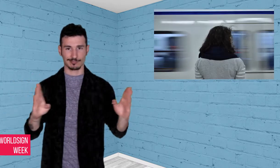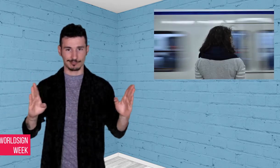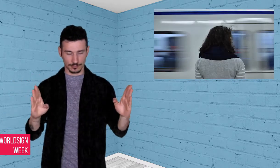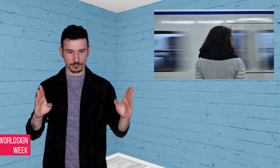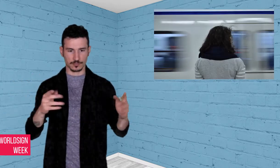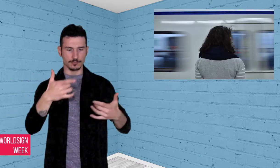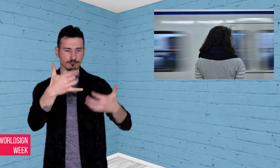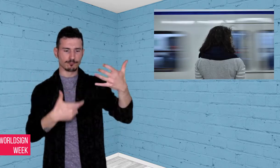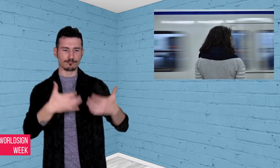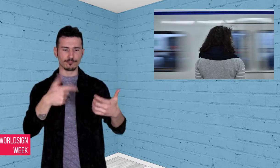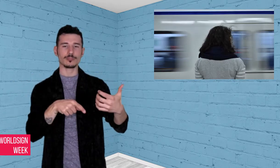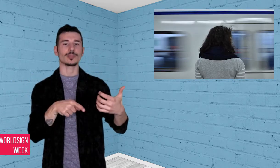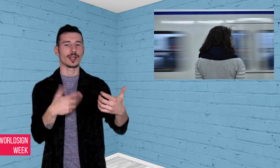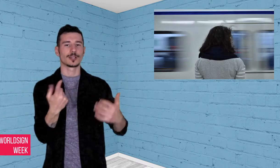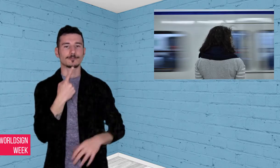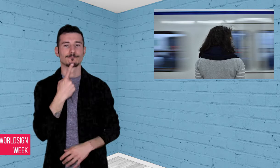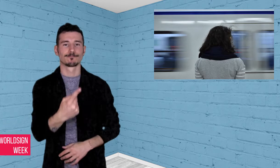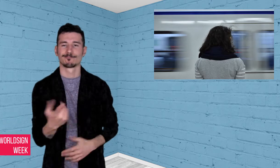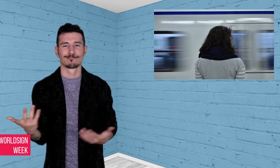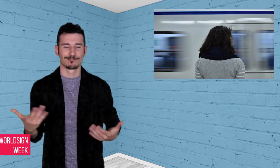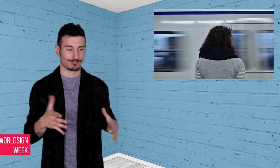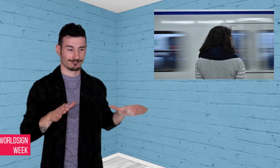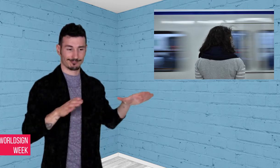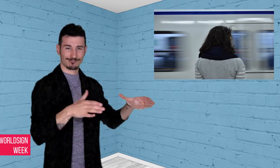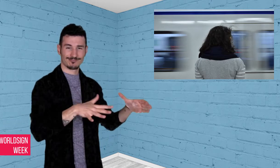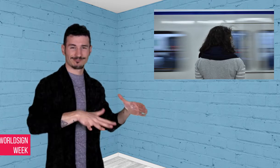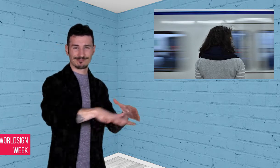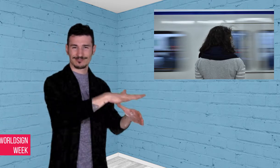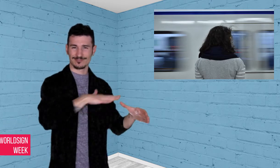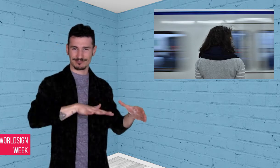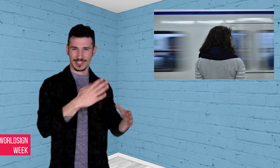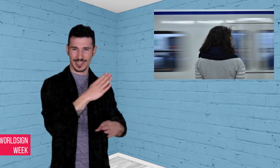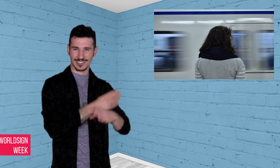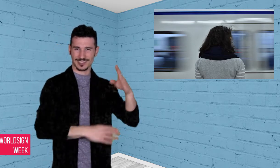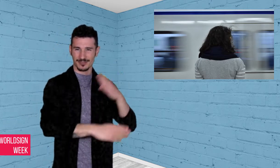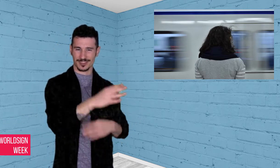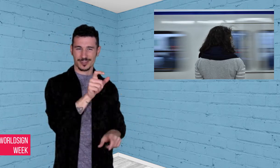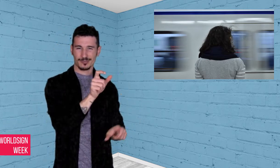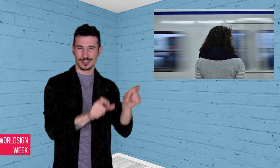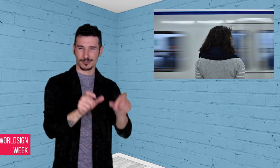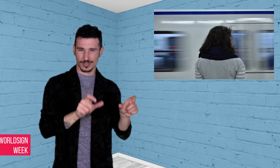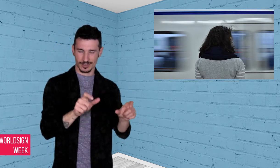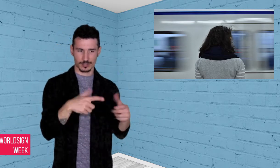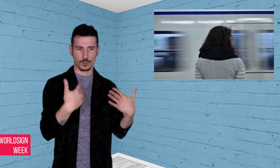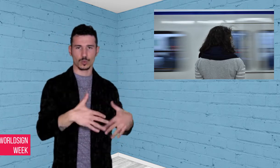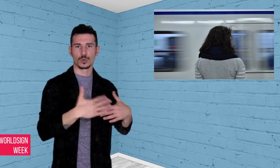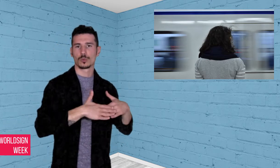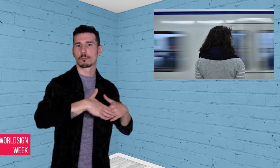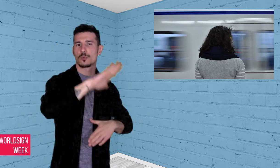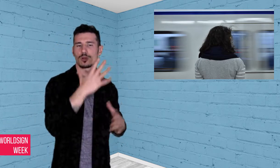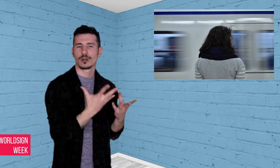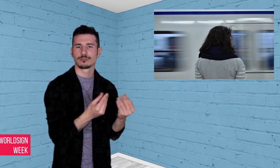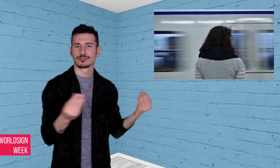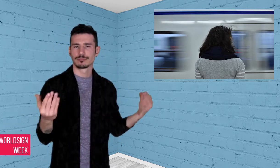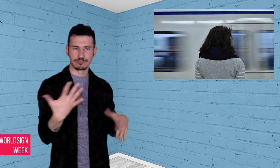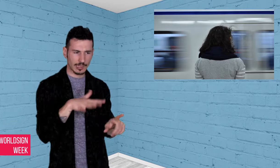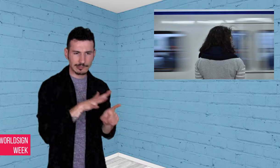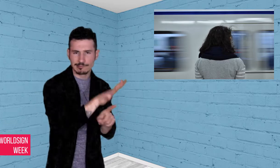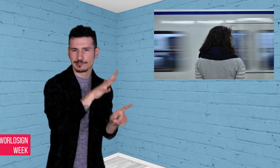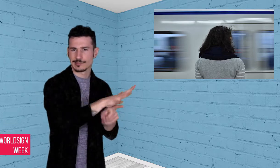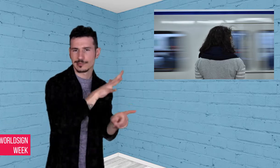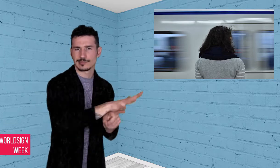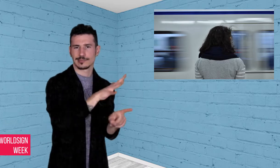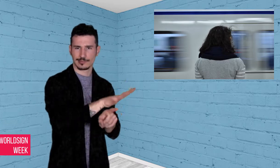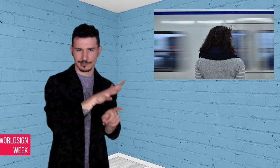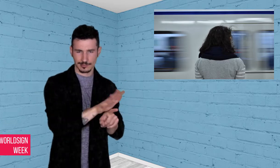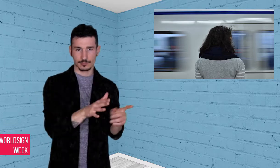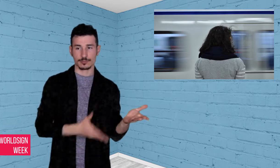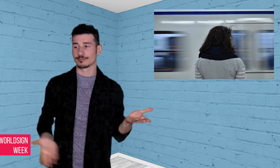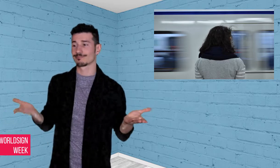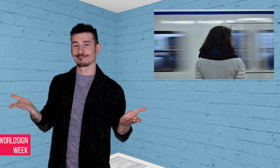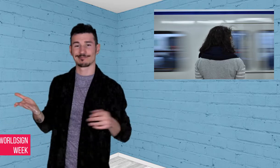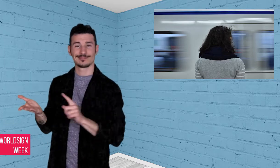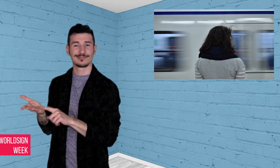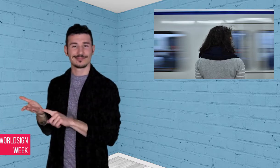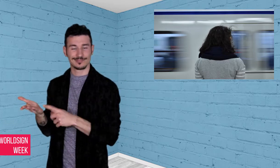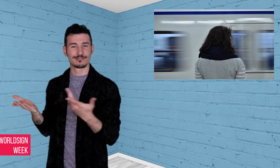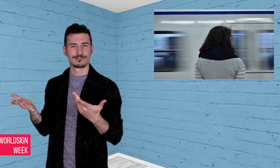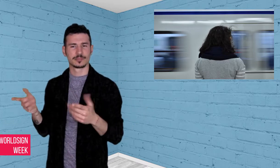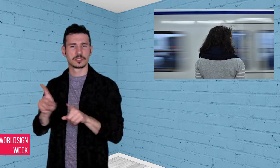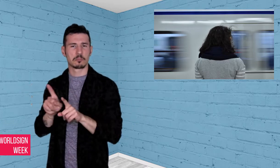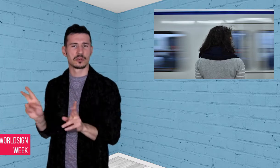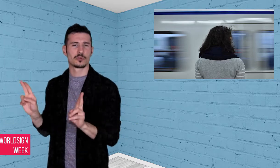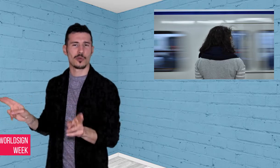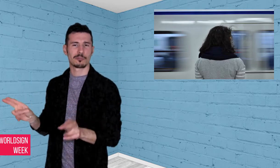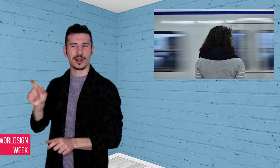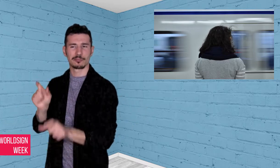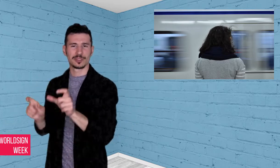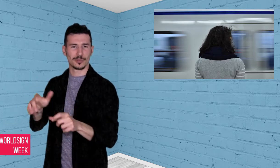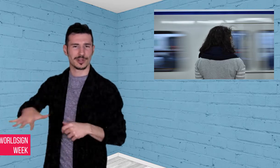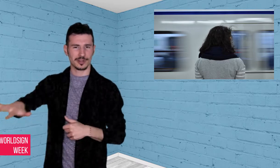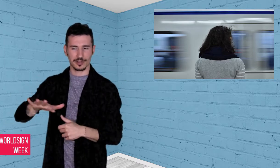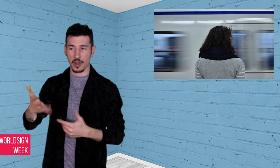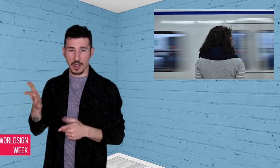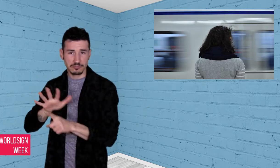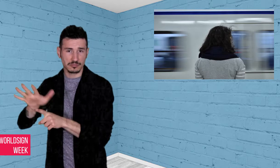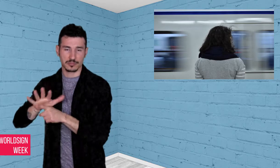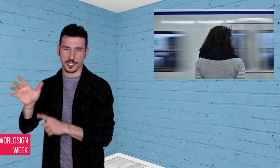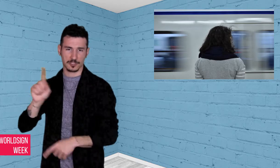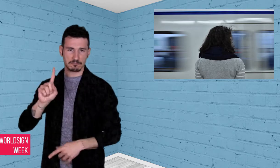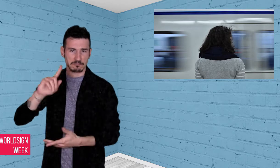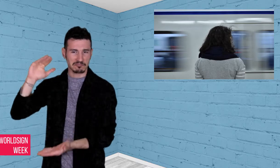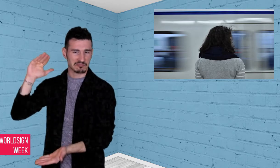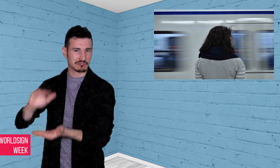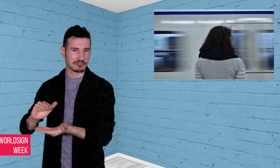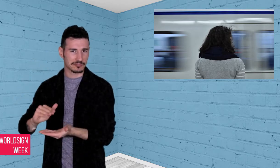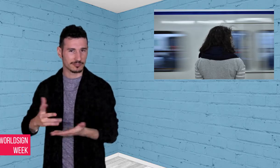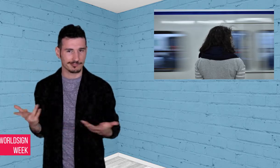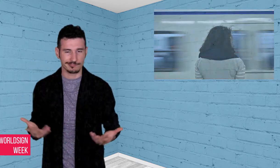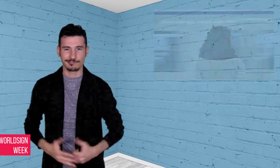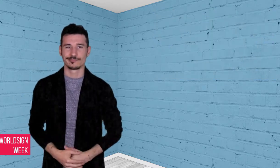assault and similar crimes than non-disabled people.